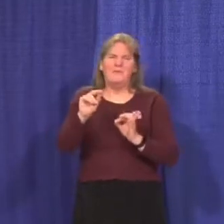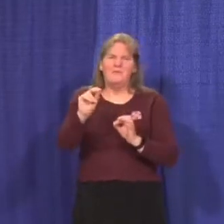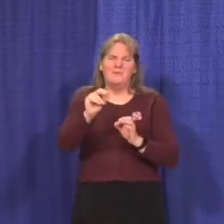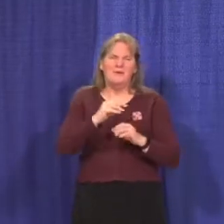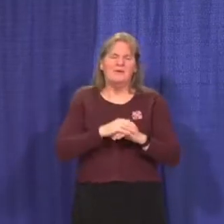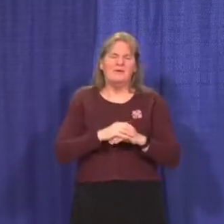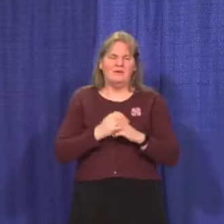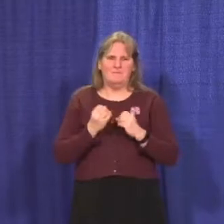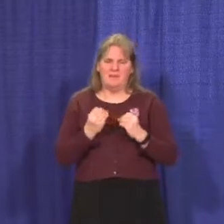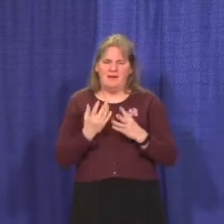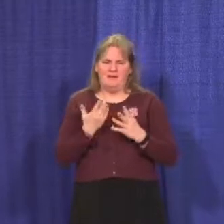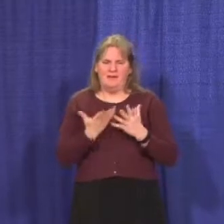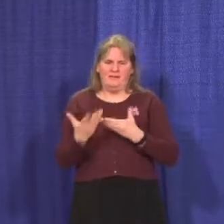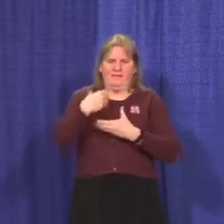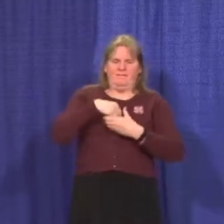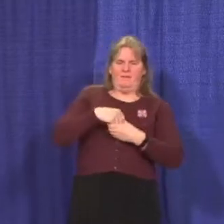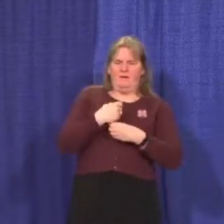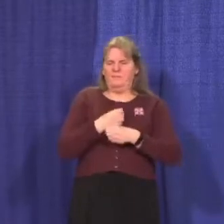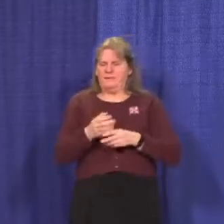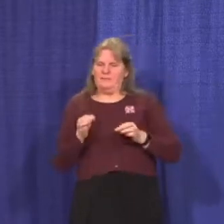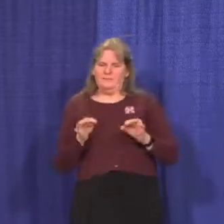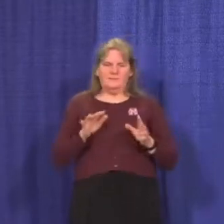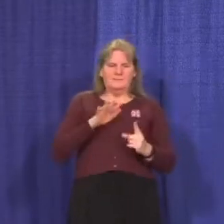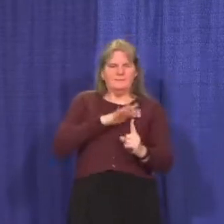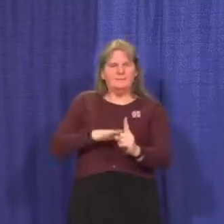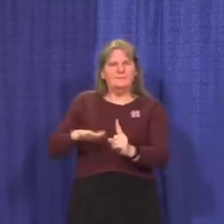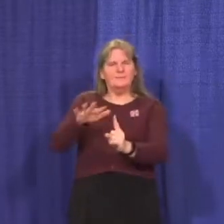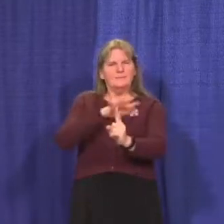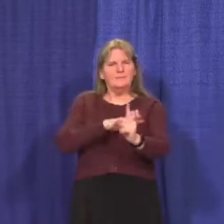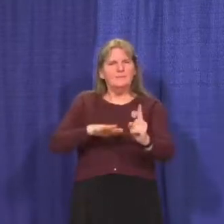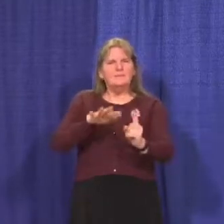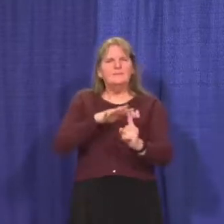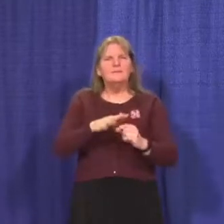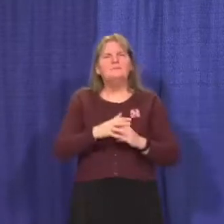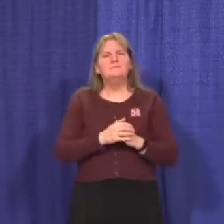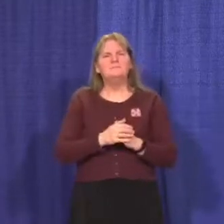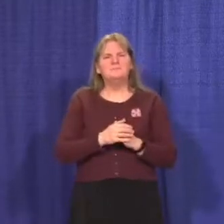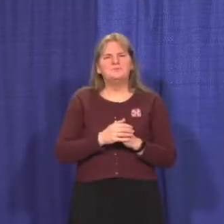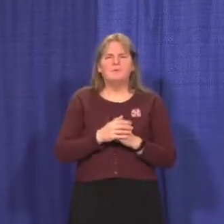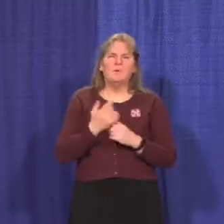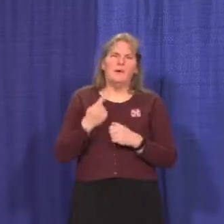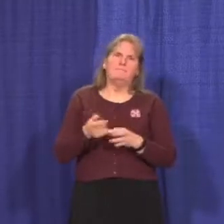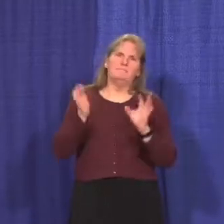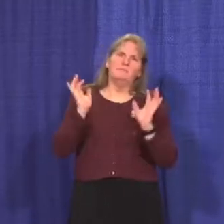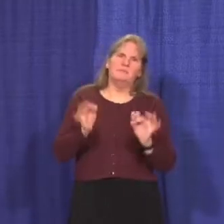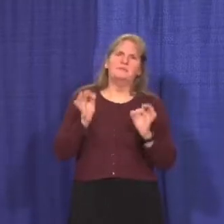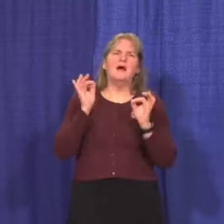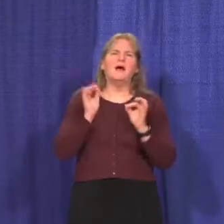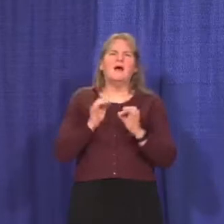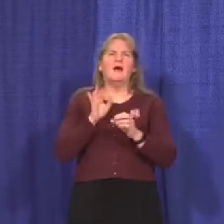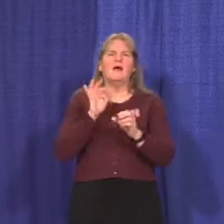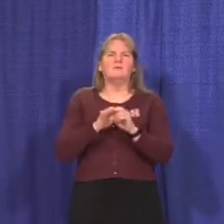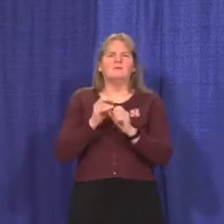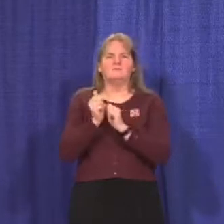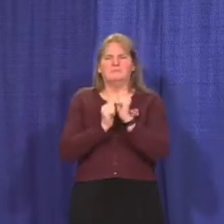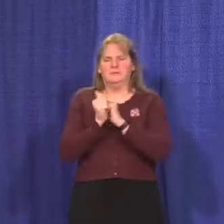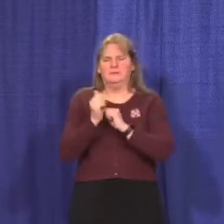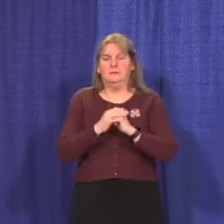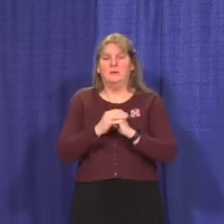and there is reasons for a called election. We are focusing on the vaccine